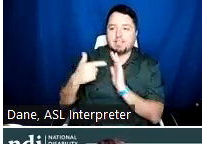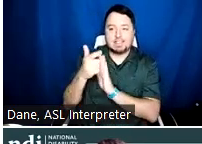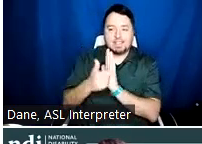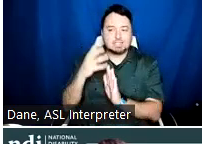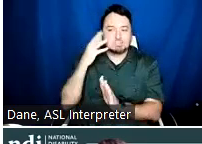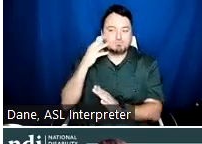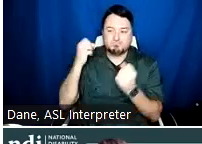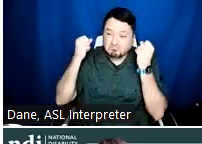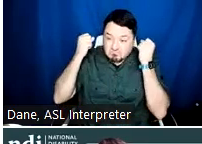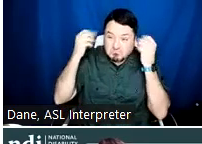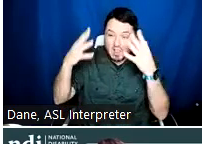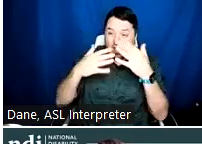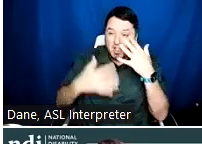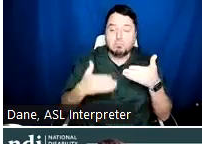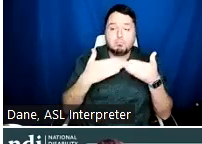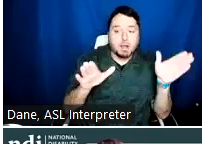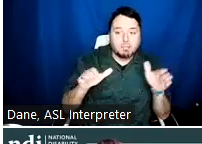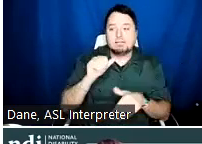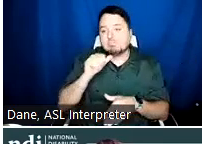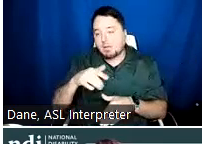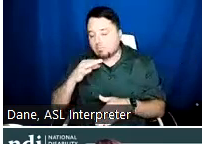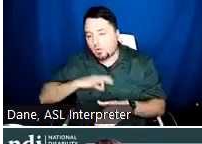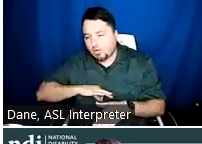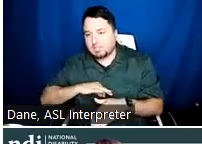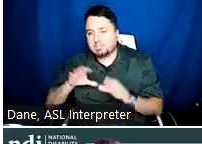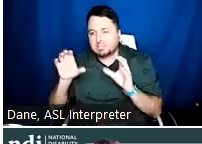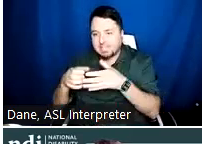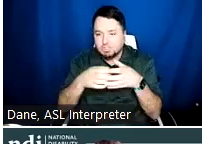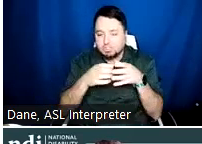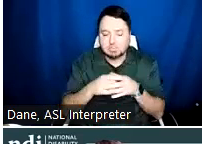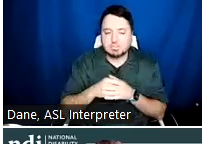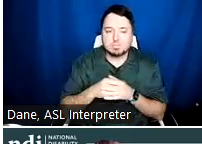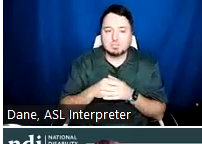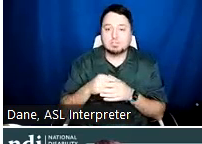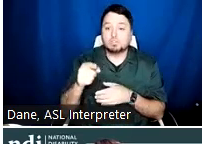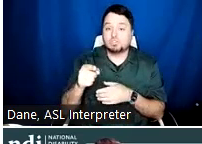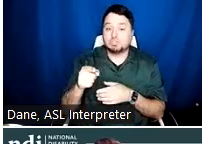both the public and nonprofit sectors. She came from the U.S. Department of Defense,